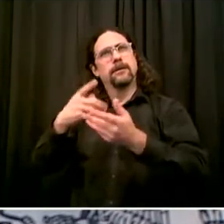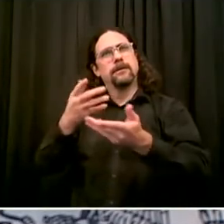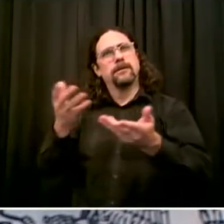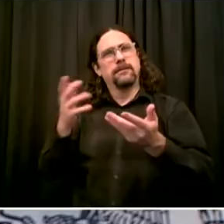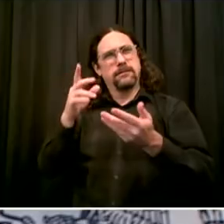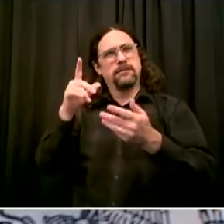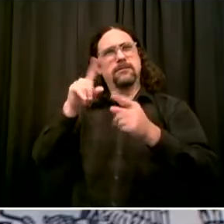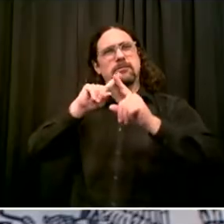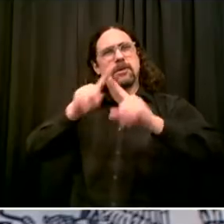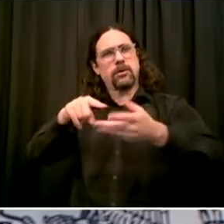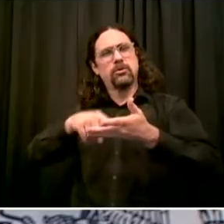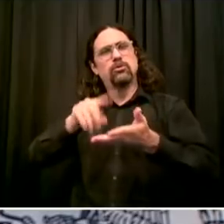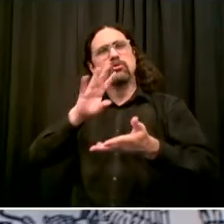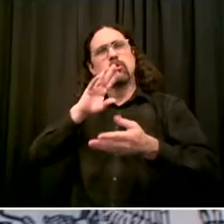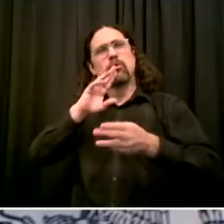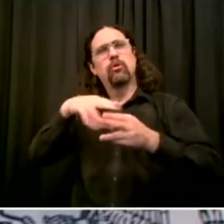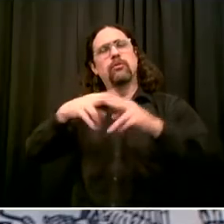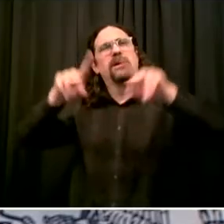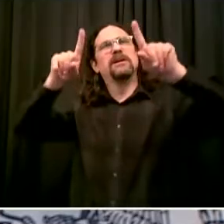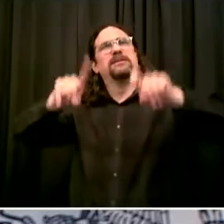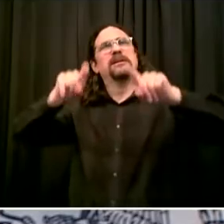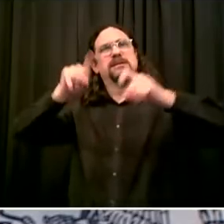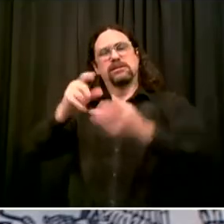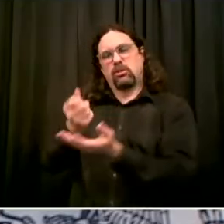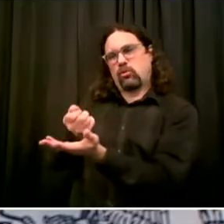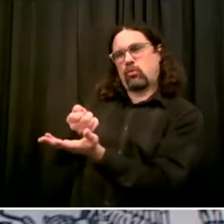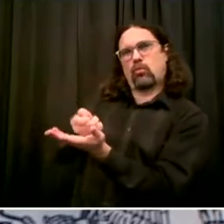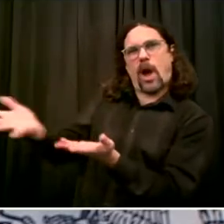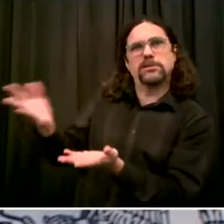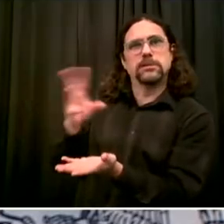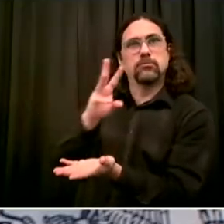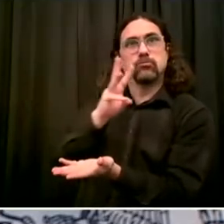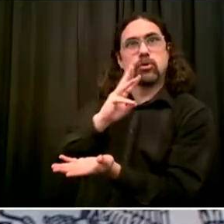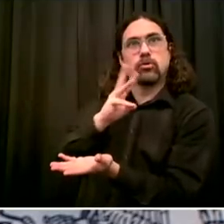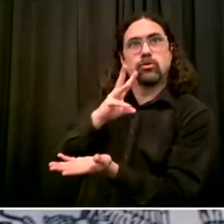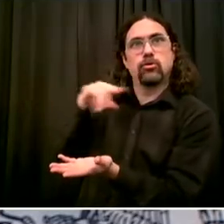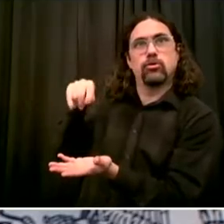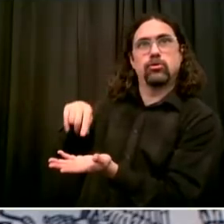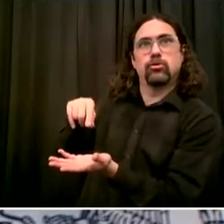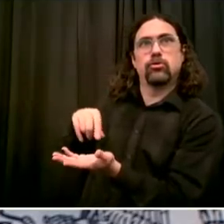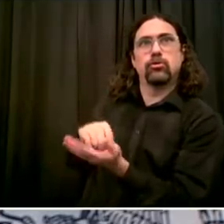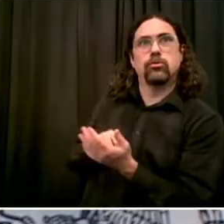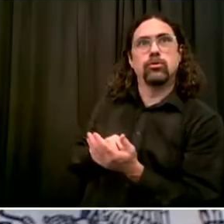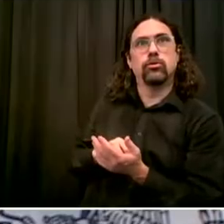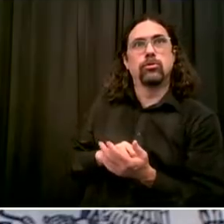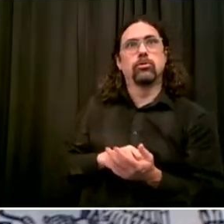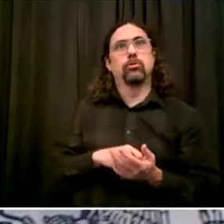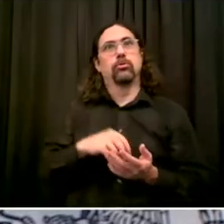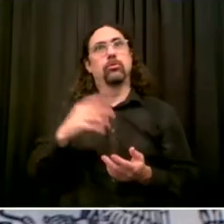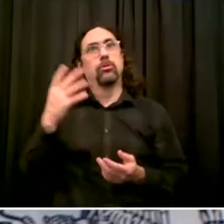RETURNS. IT'S INEXPEINSVE AND NEW YORK CITY IS IA N